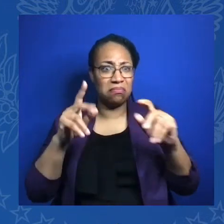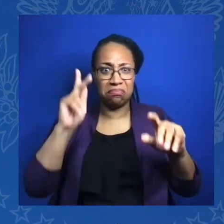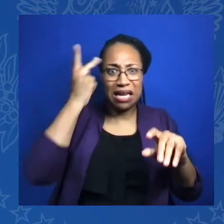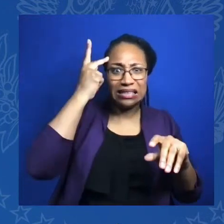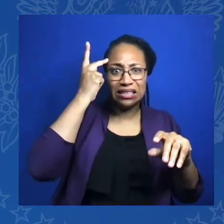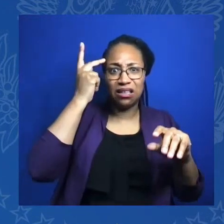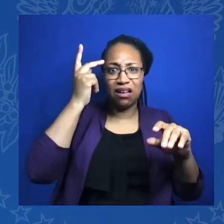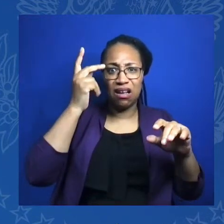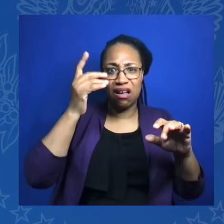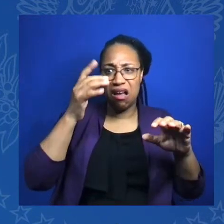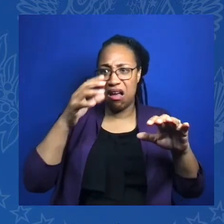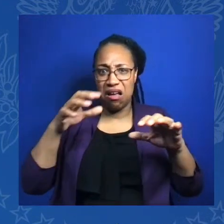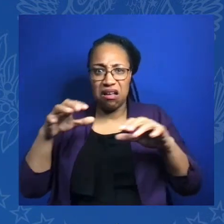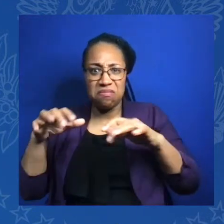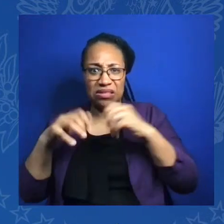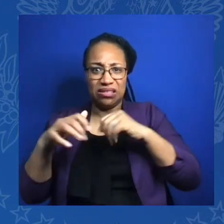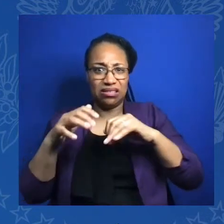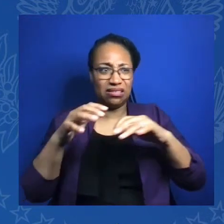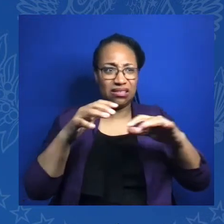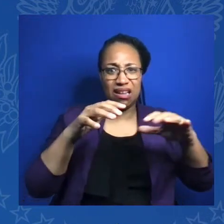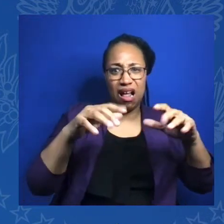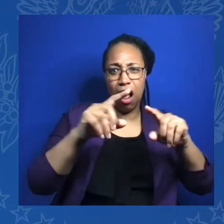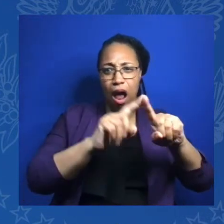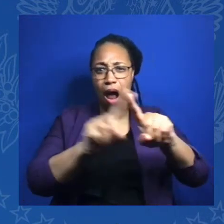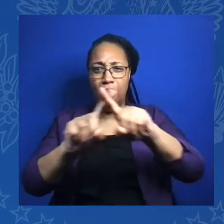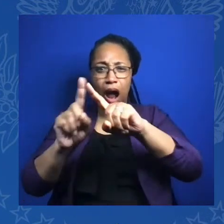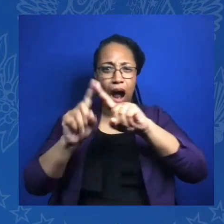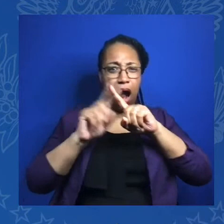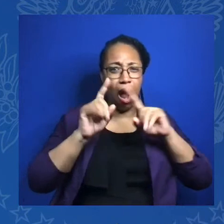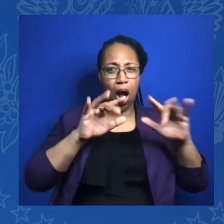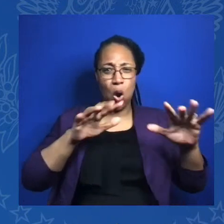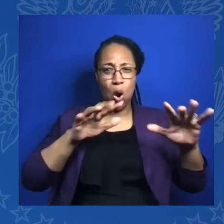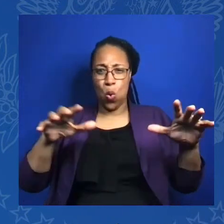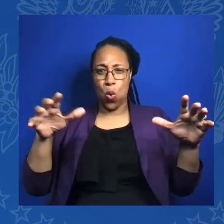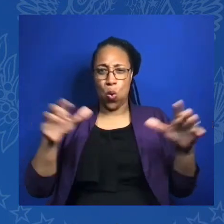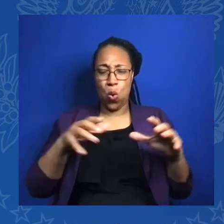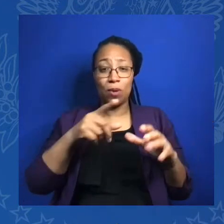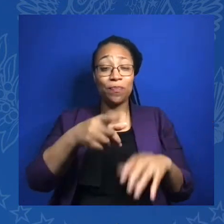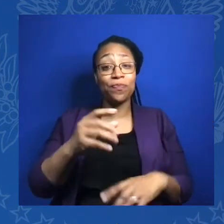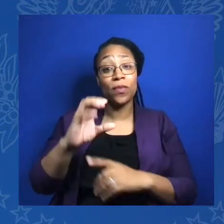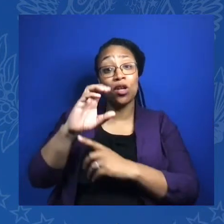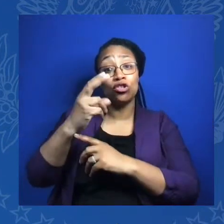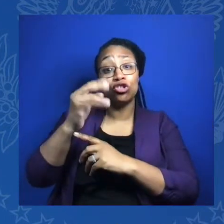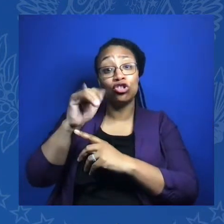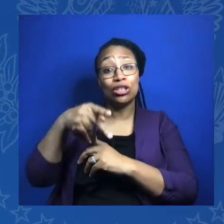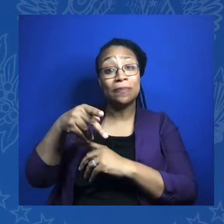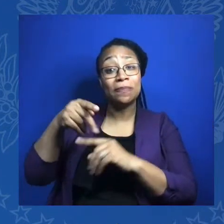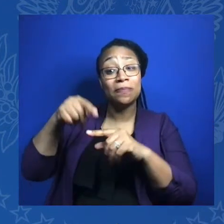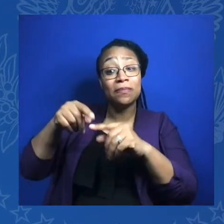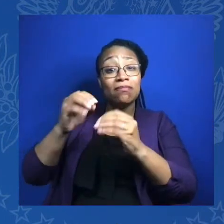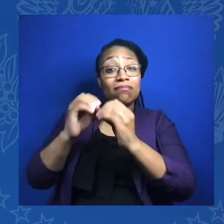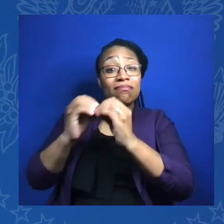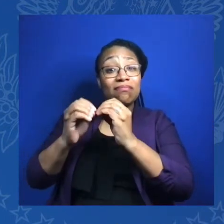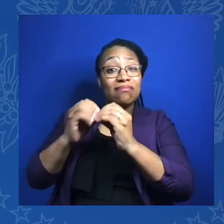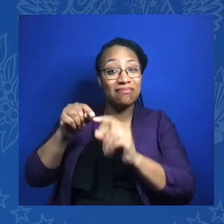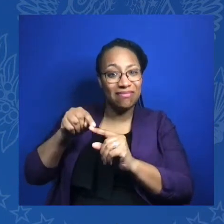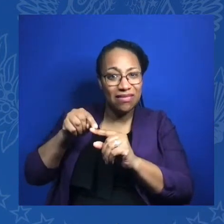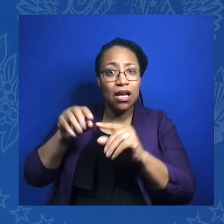And just two days ago, my administration announced the first sanctions under this new authority,